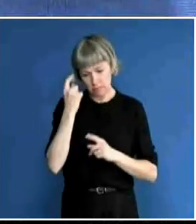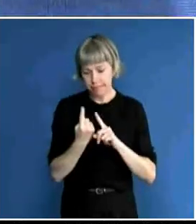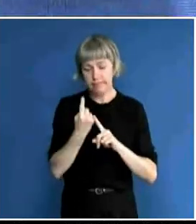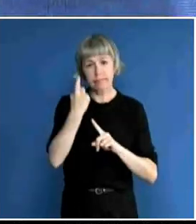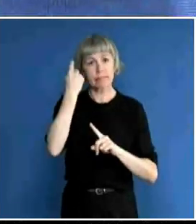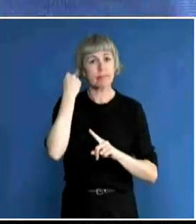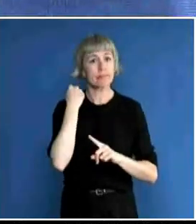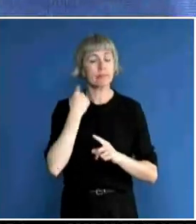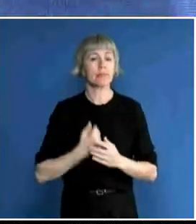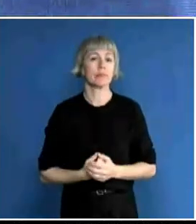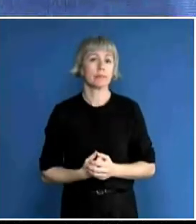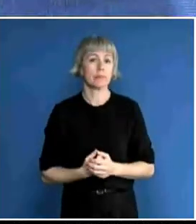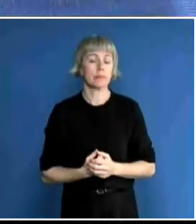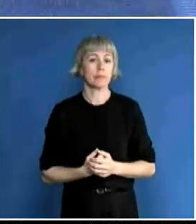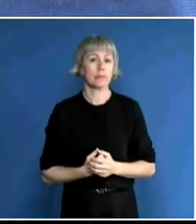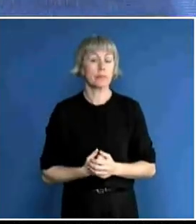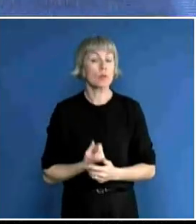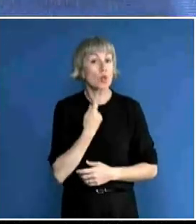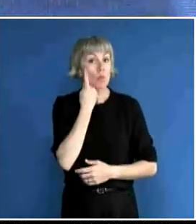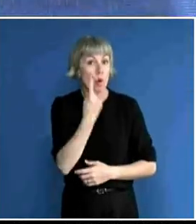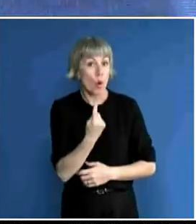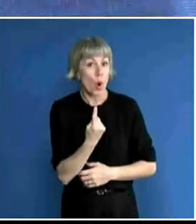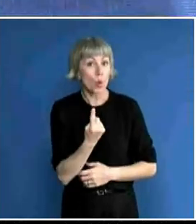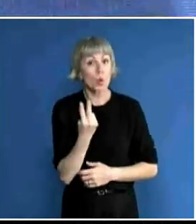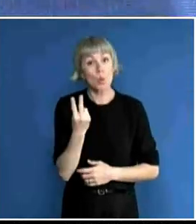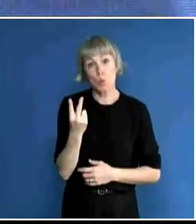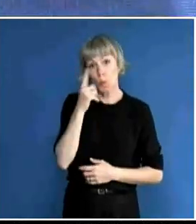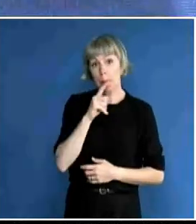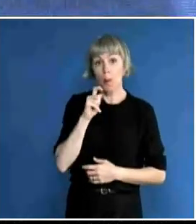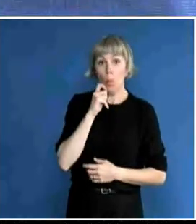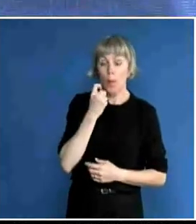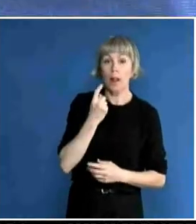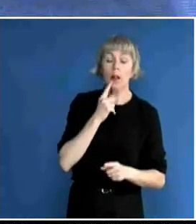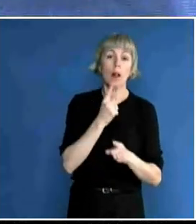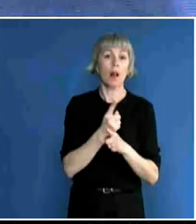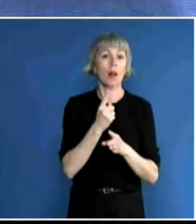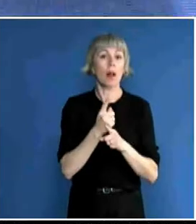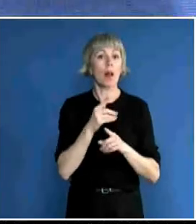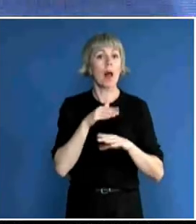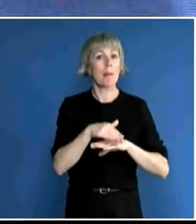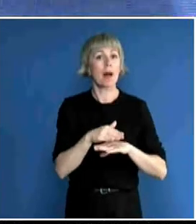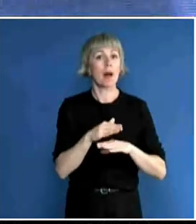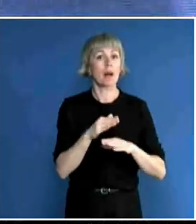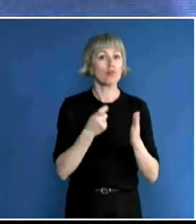Matthew Ting from AimBig and Rehab Management will speak on behalf of the two